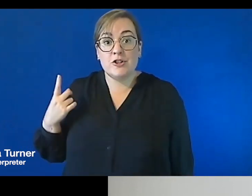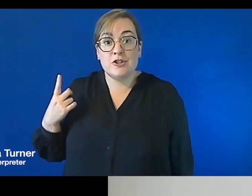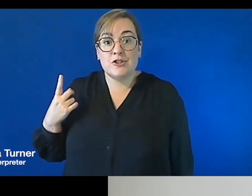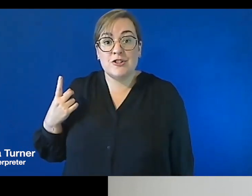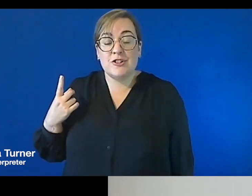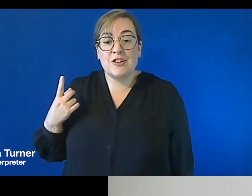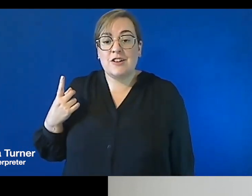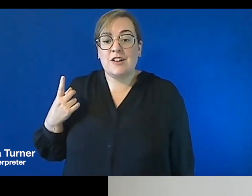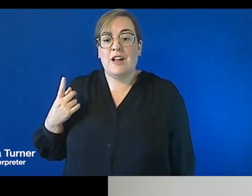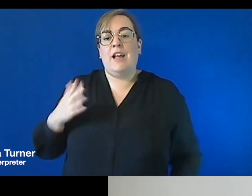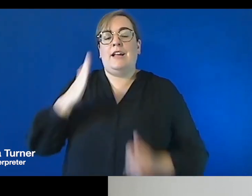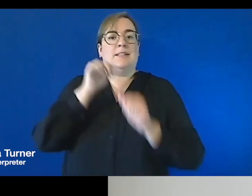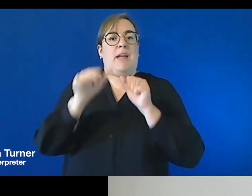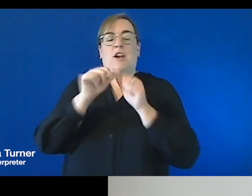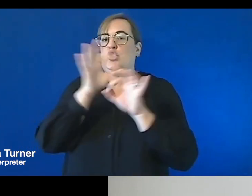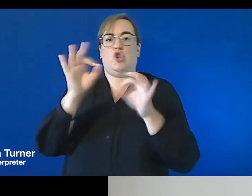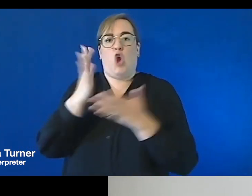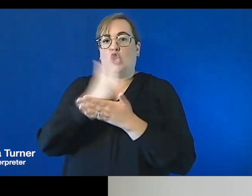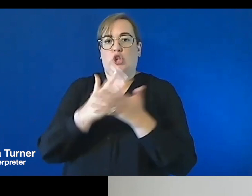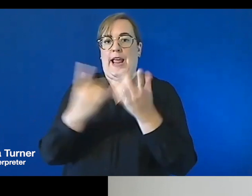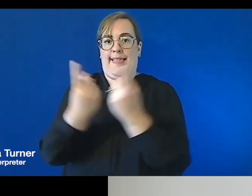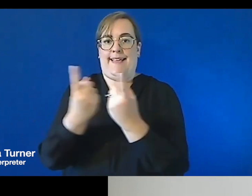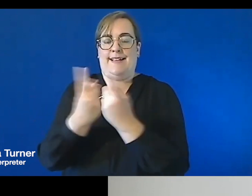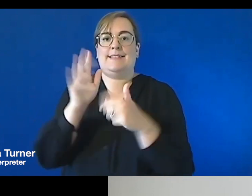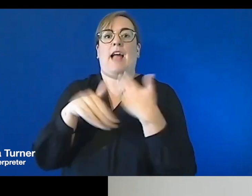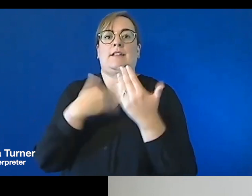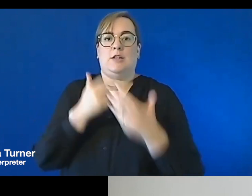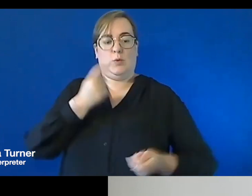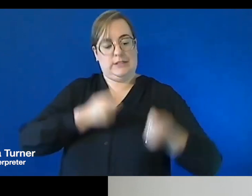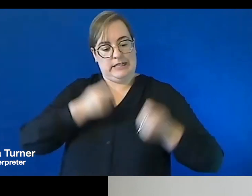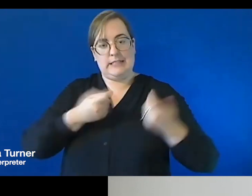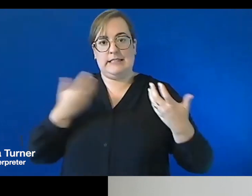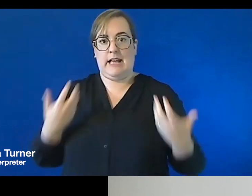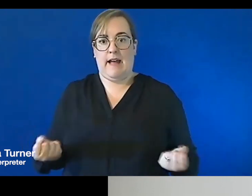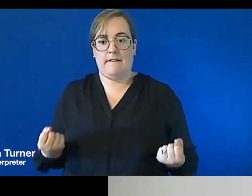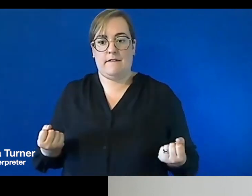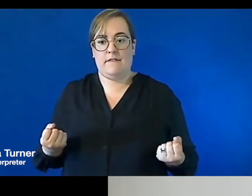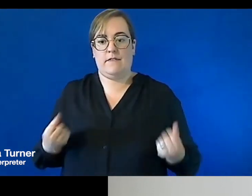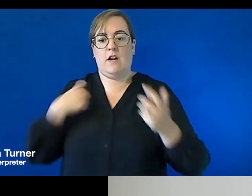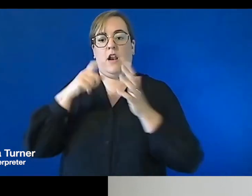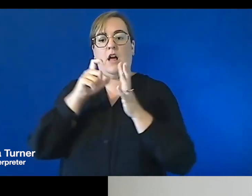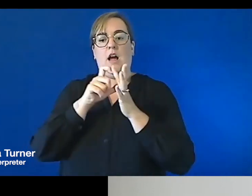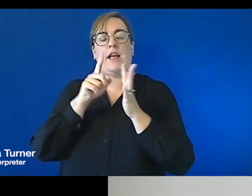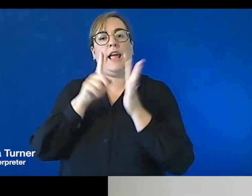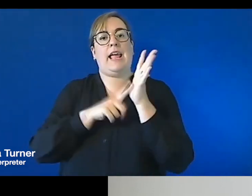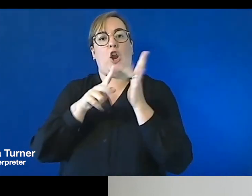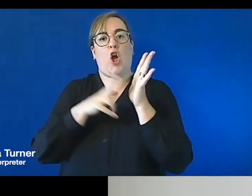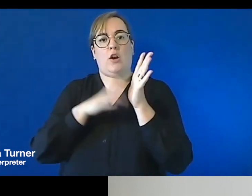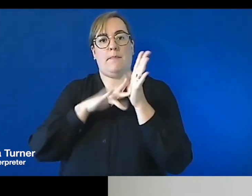never share anything as some people like Elon Musk say that they're able to treat schizophrenia with